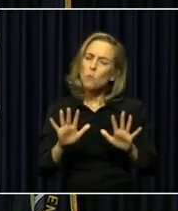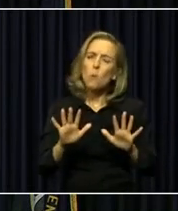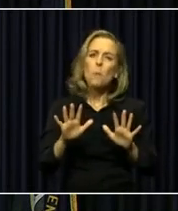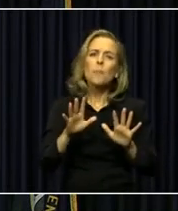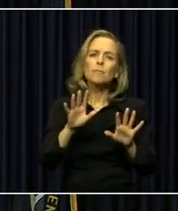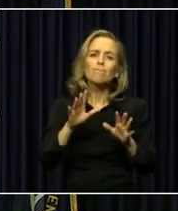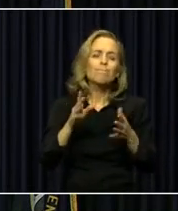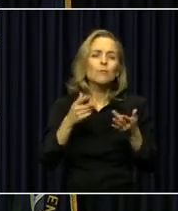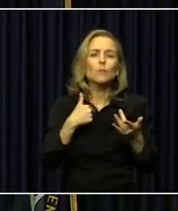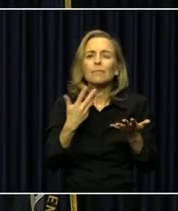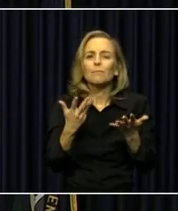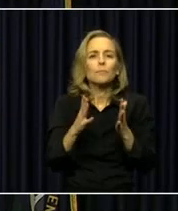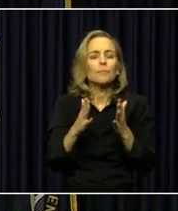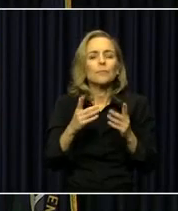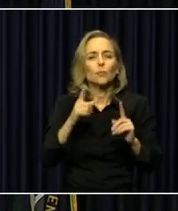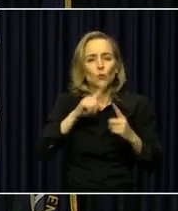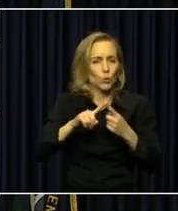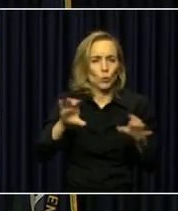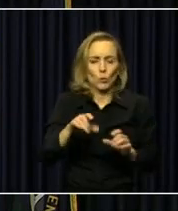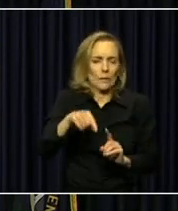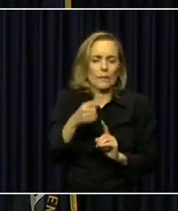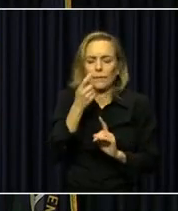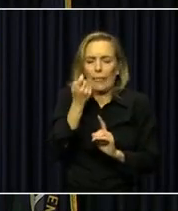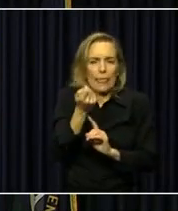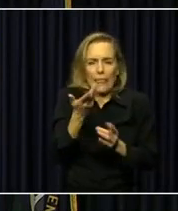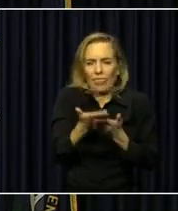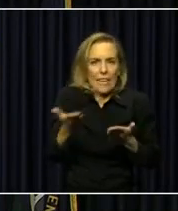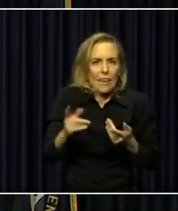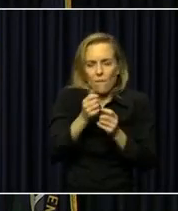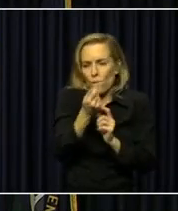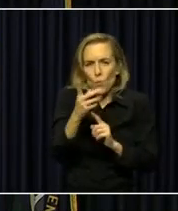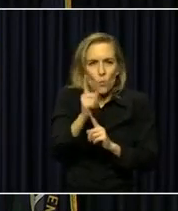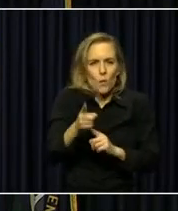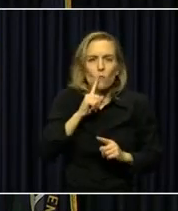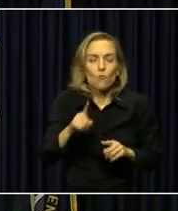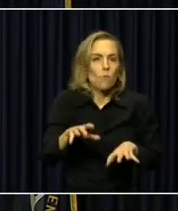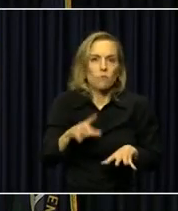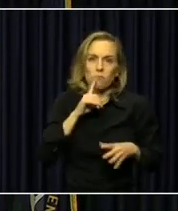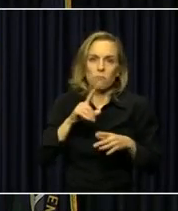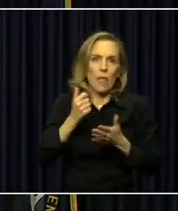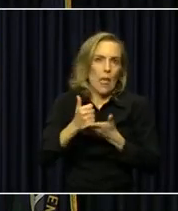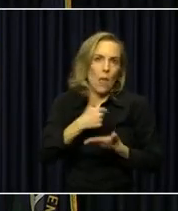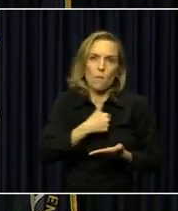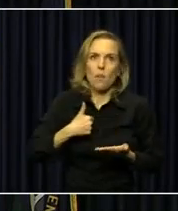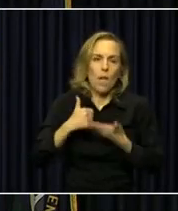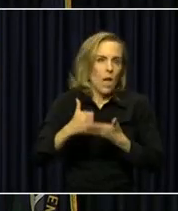DEFEAT COVID-19.